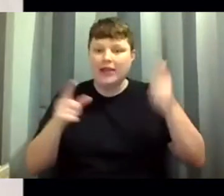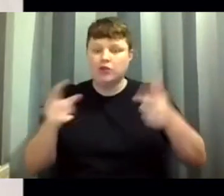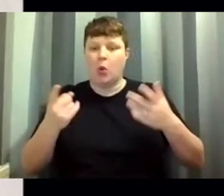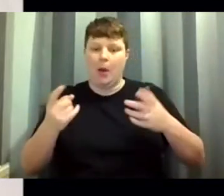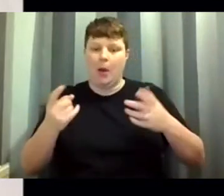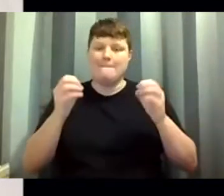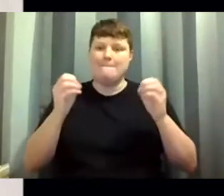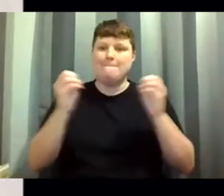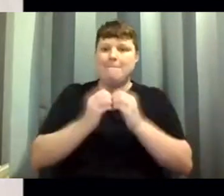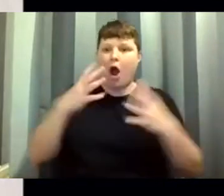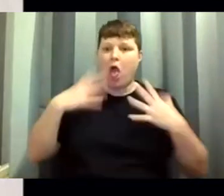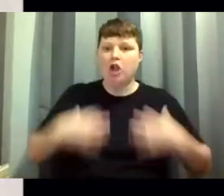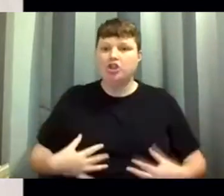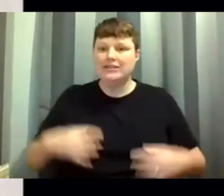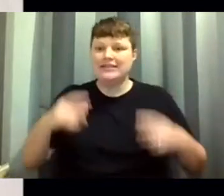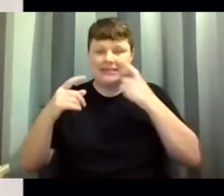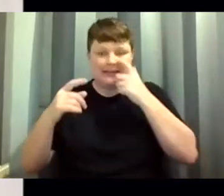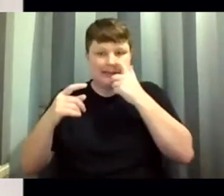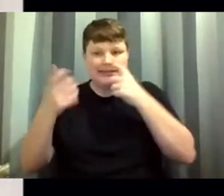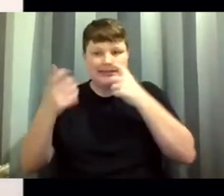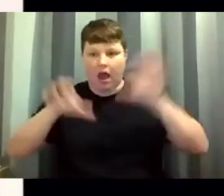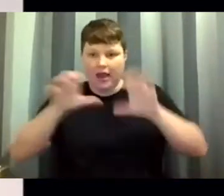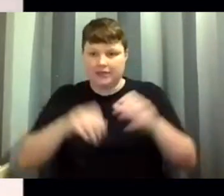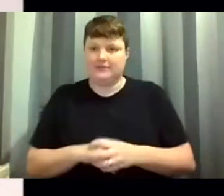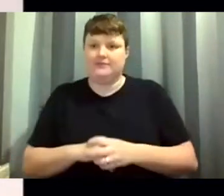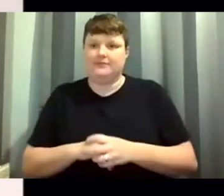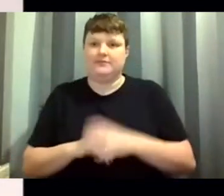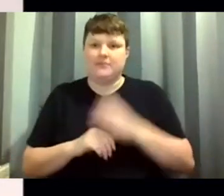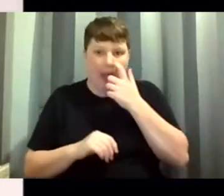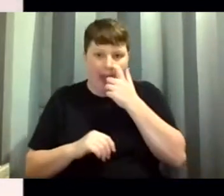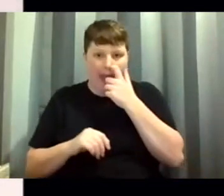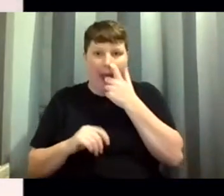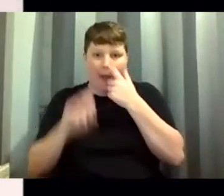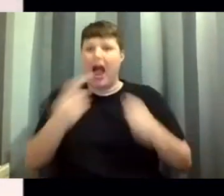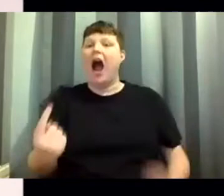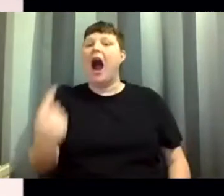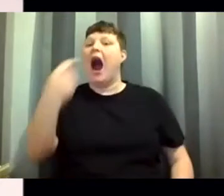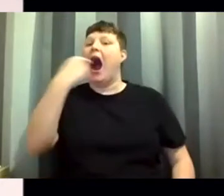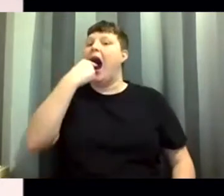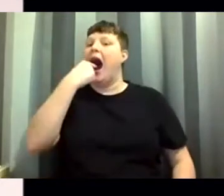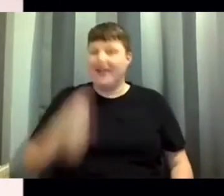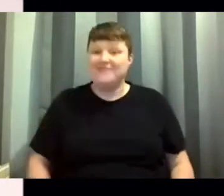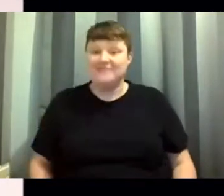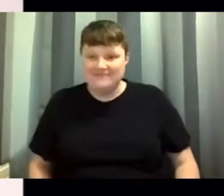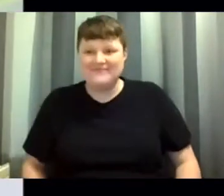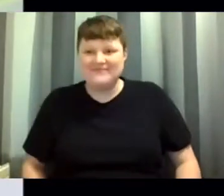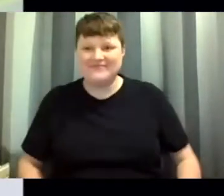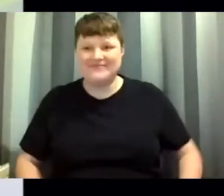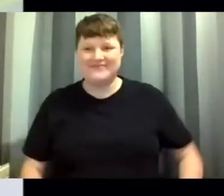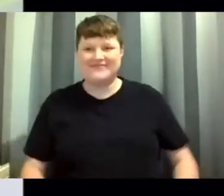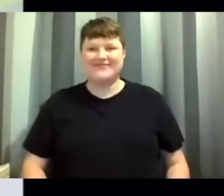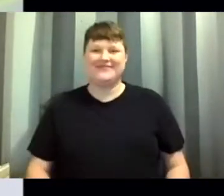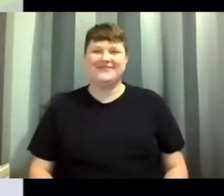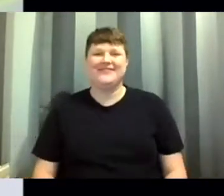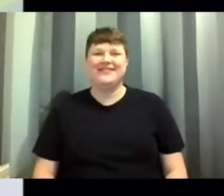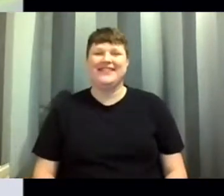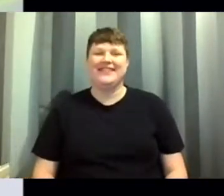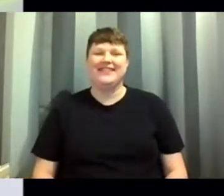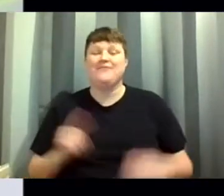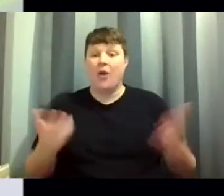and we're going to journey this way. So, a very warm welcome to all of you.